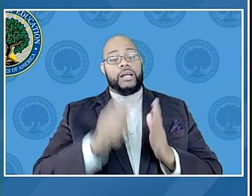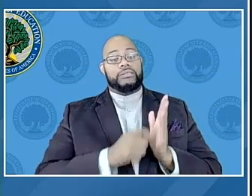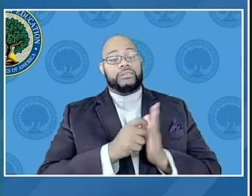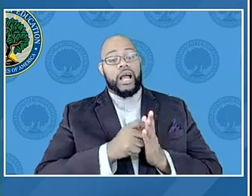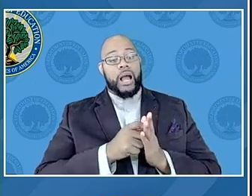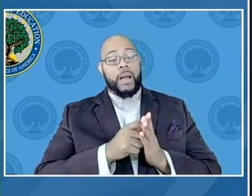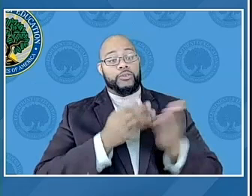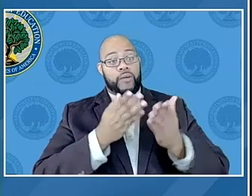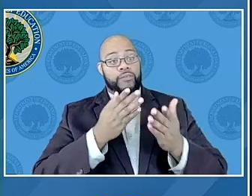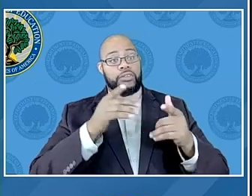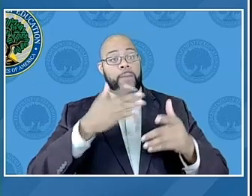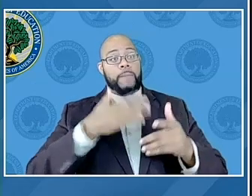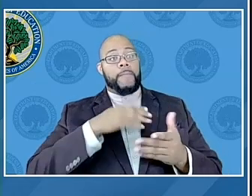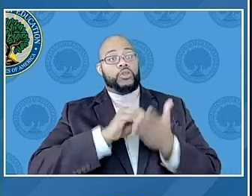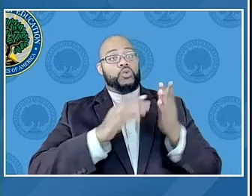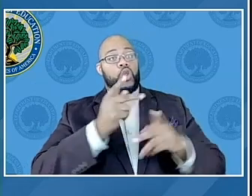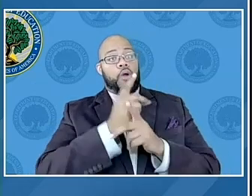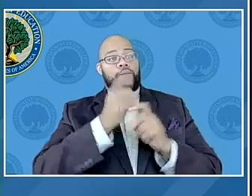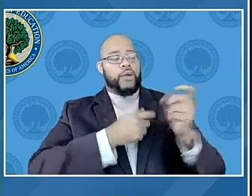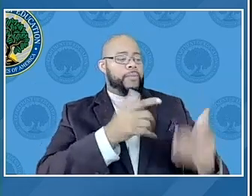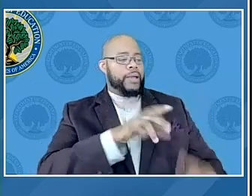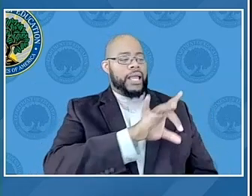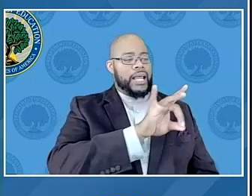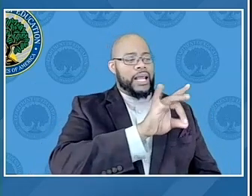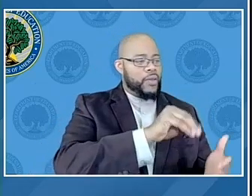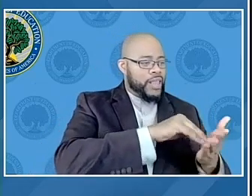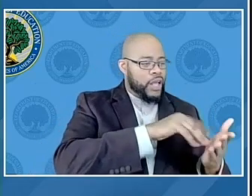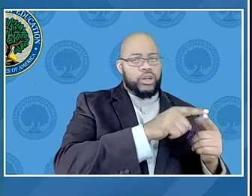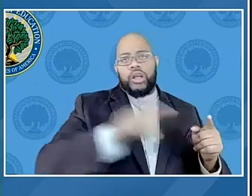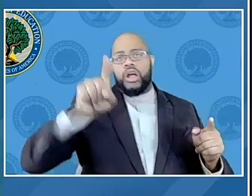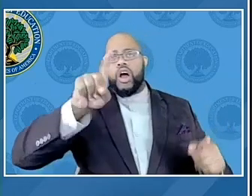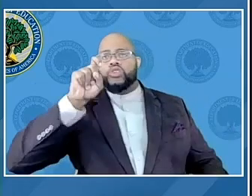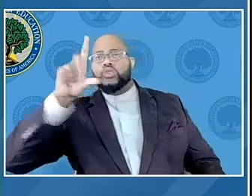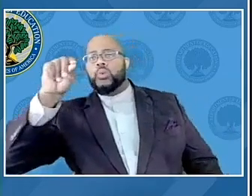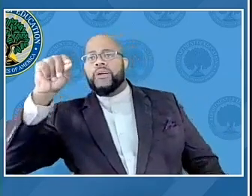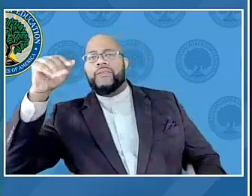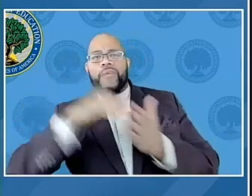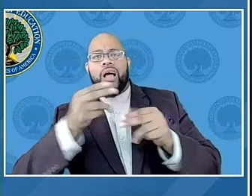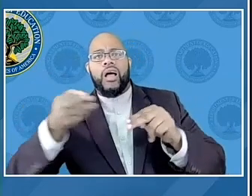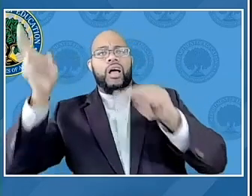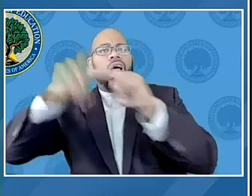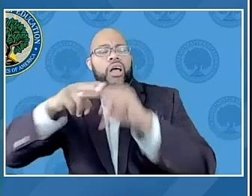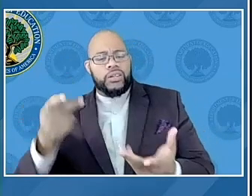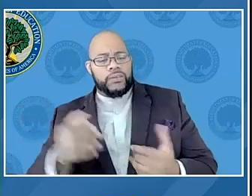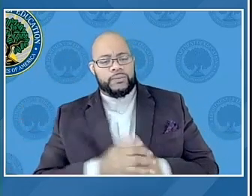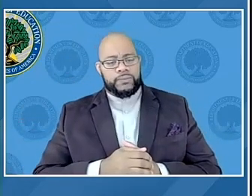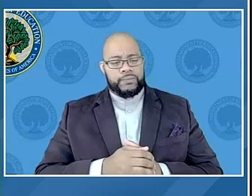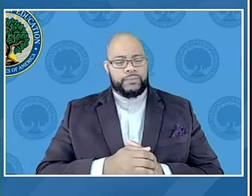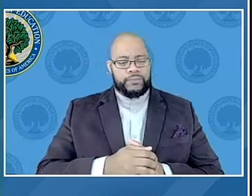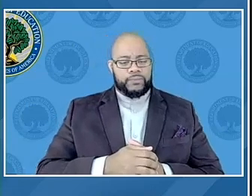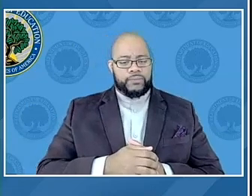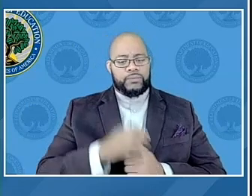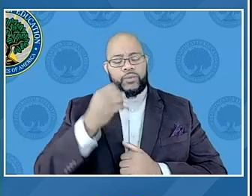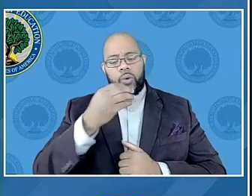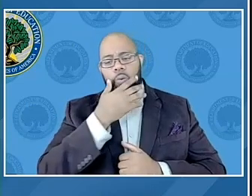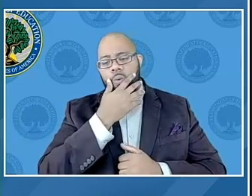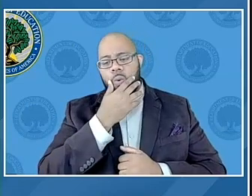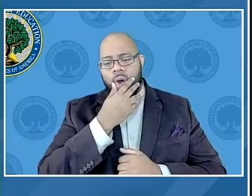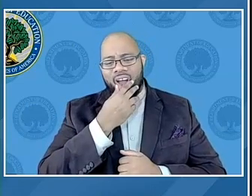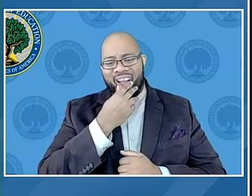loans probably went from around 80,000 to 120,000. And so there needs to be some way